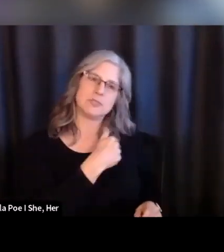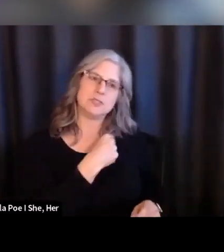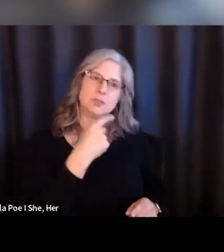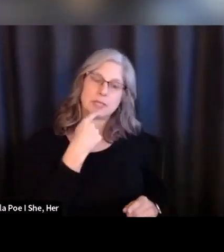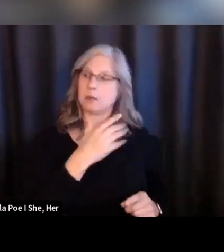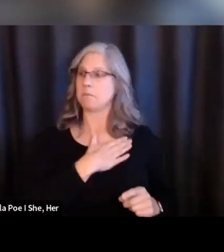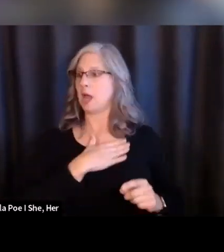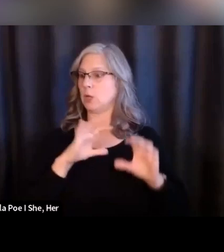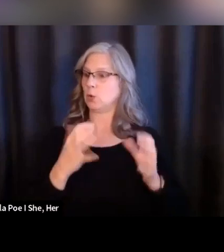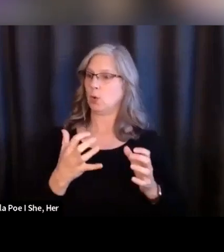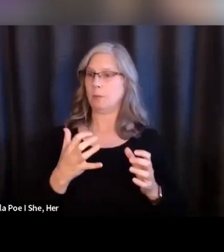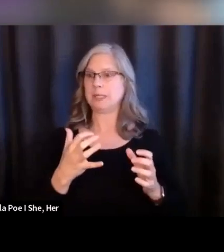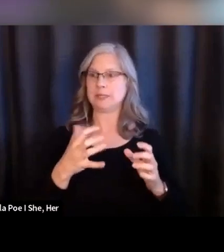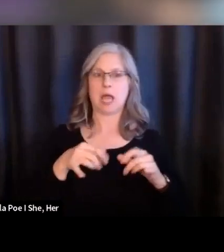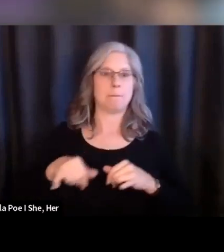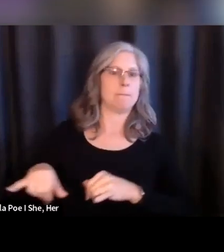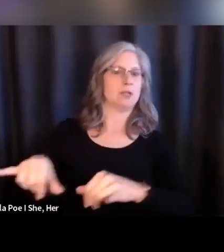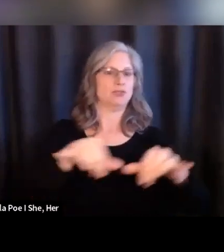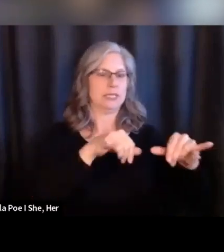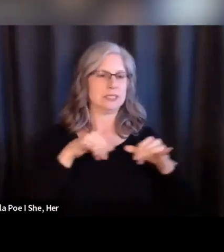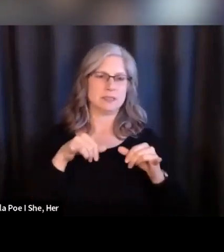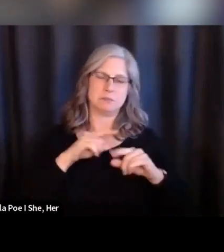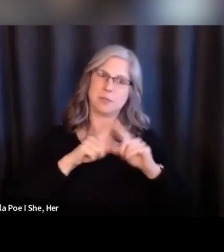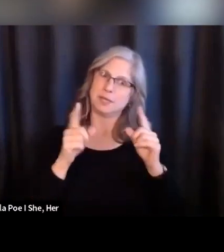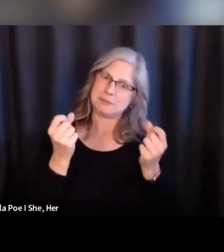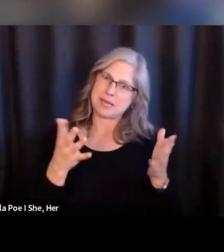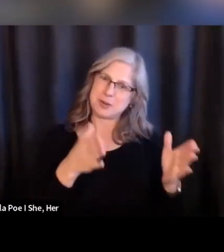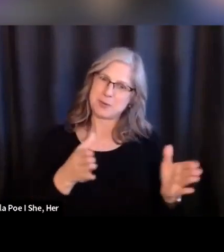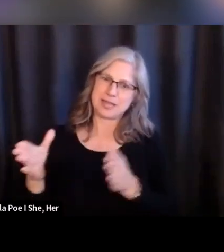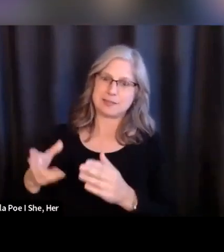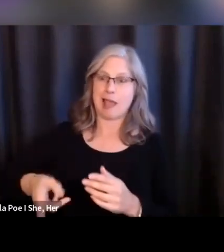this group is kind of homogeneous in many ways, high SES, all these different things."